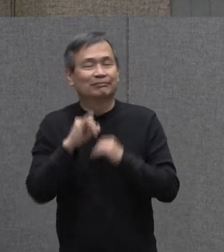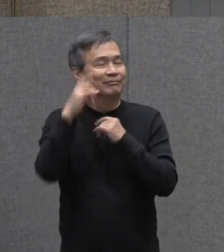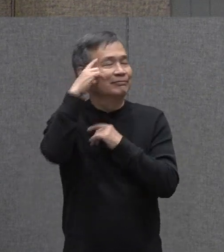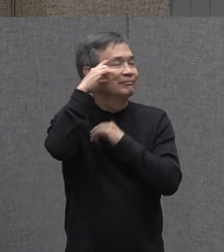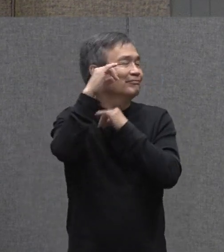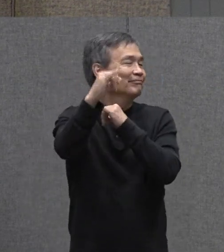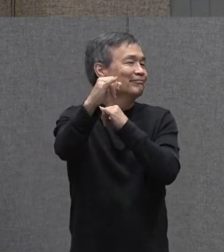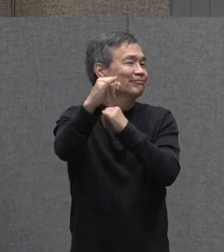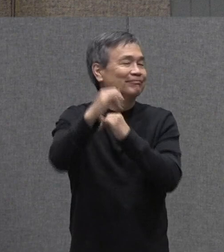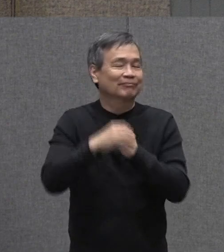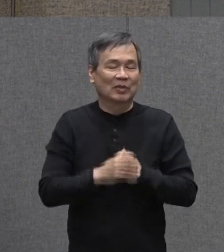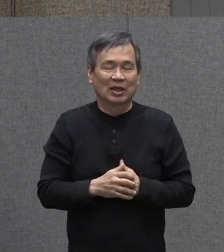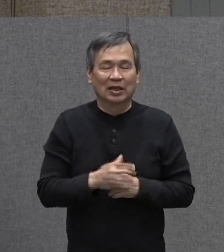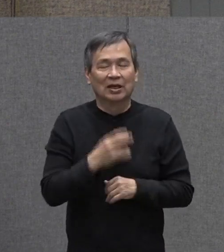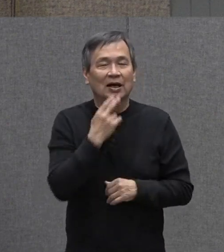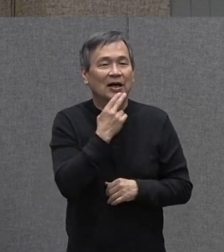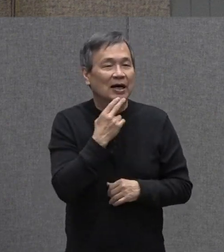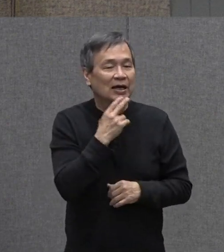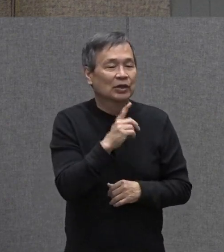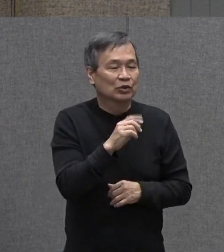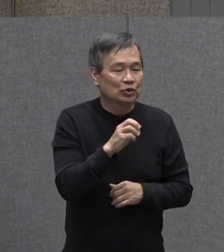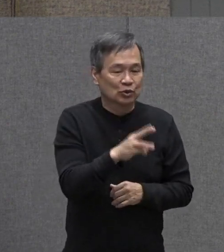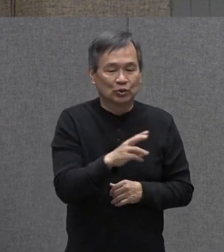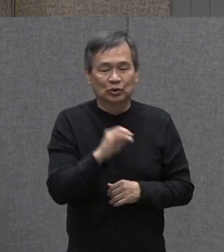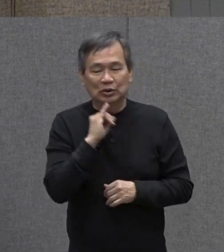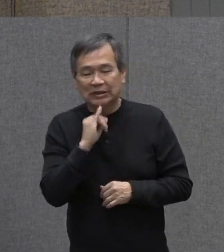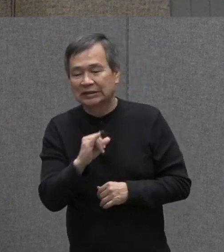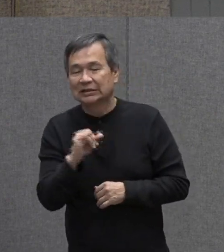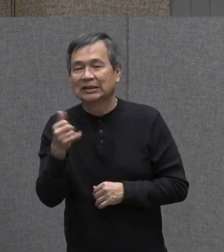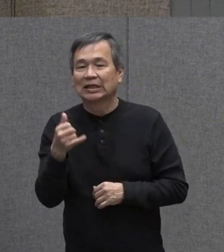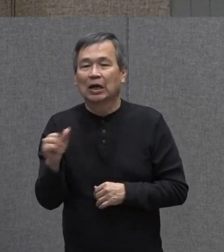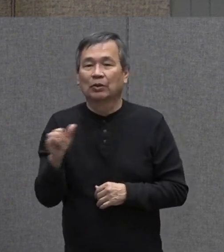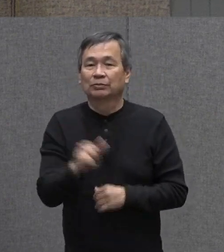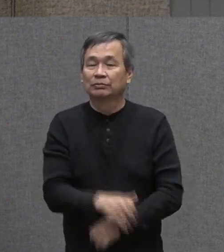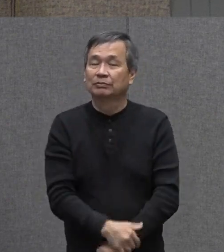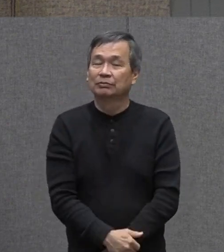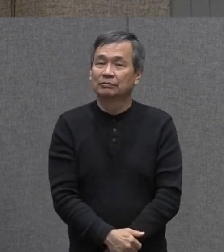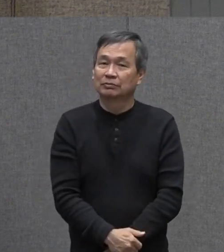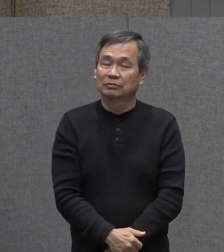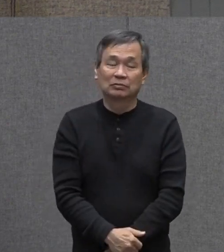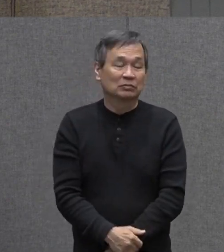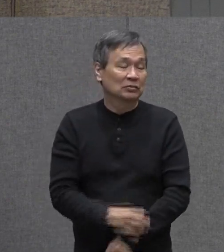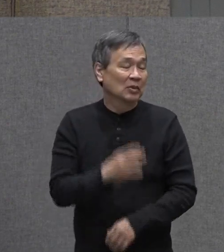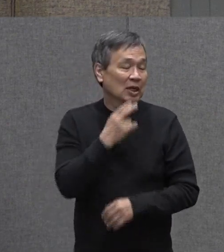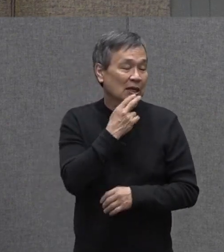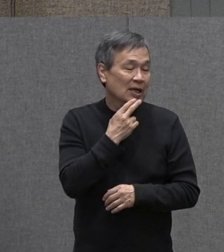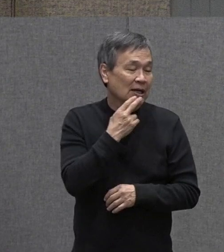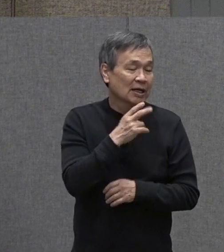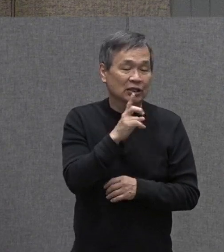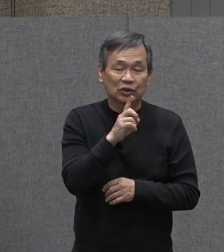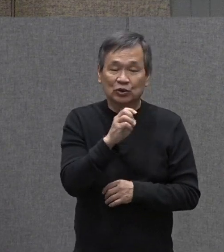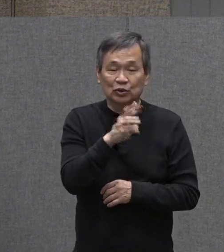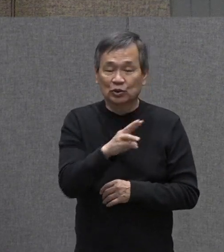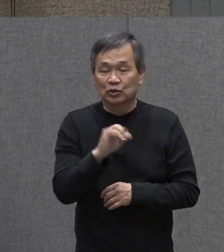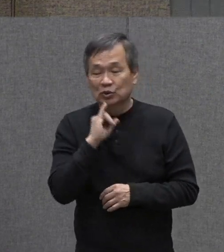The honeydew is yellow. You're exactly right.